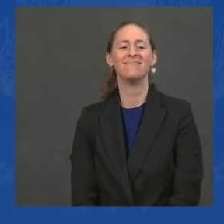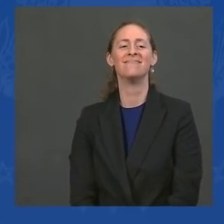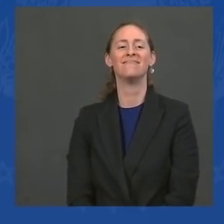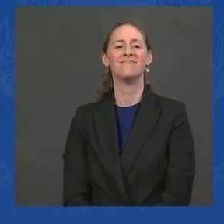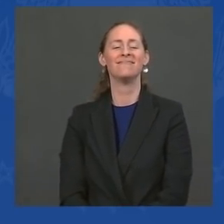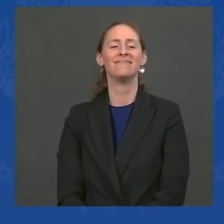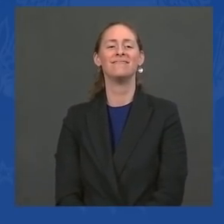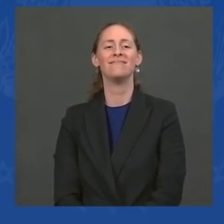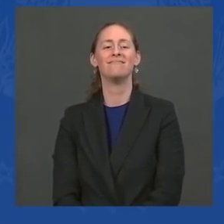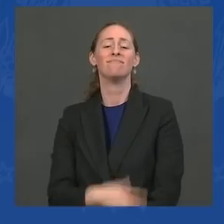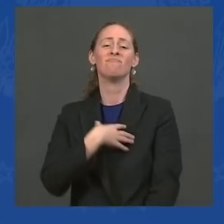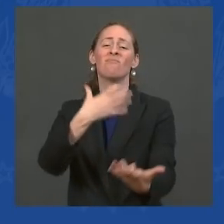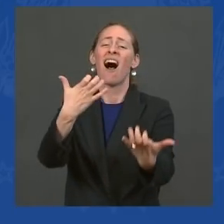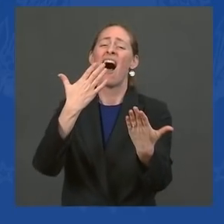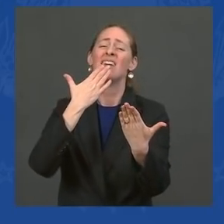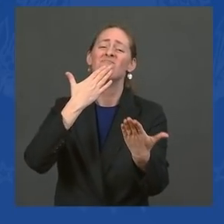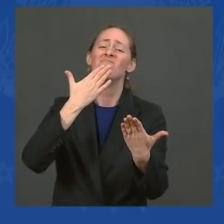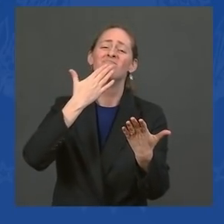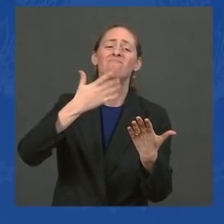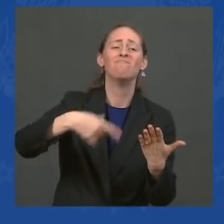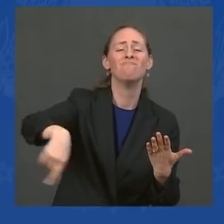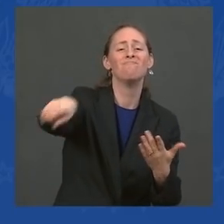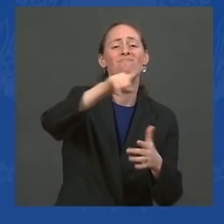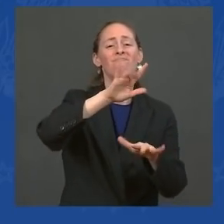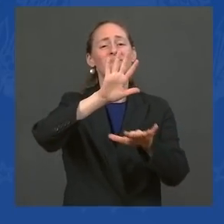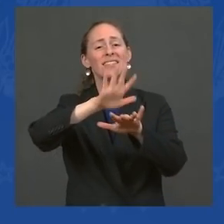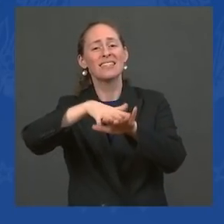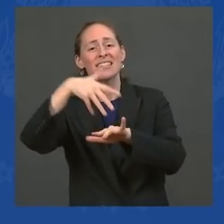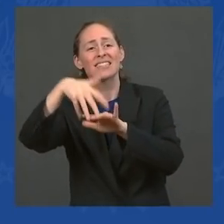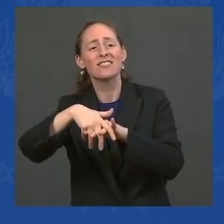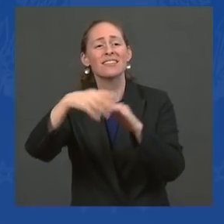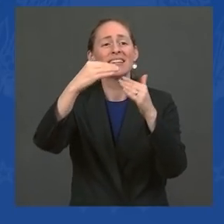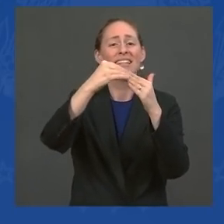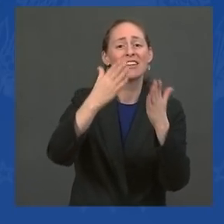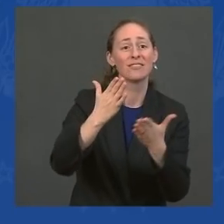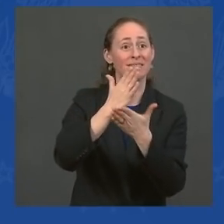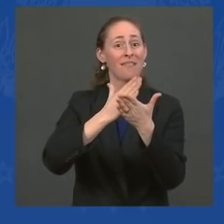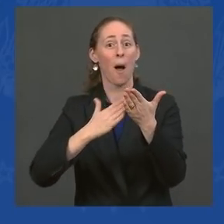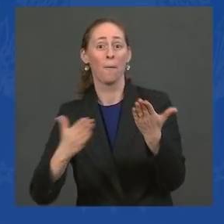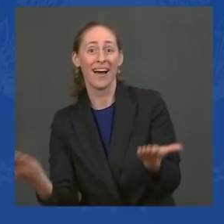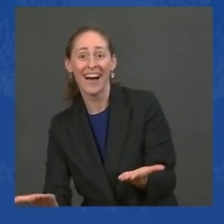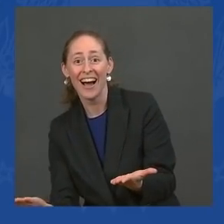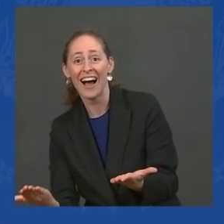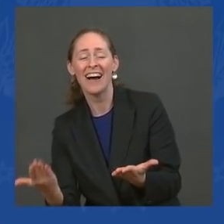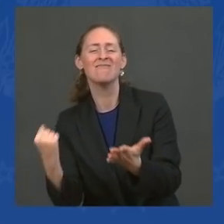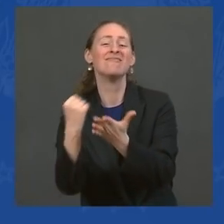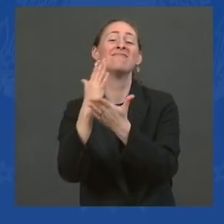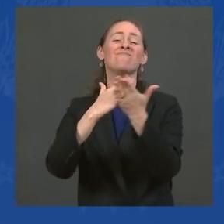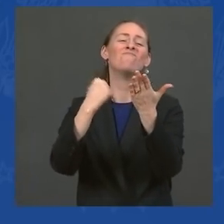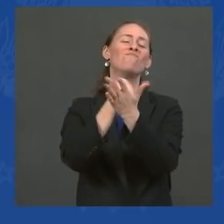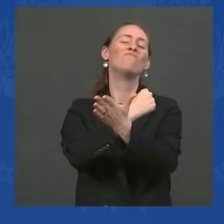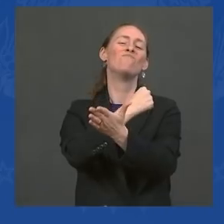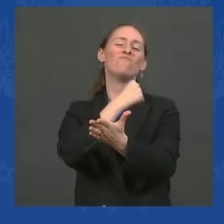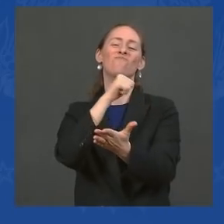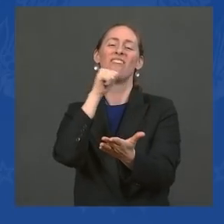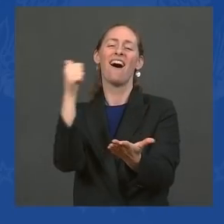and both those who are here with us today and those who are unable to join us. Today, I am proud to announce the protection and expansion